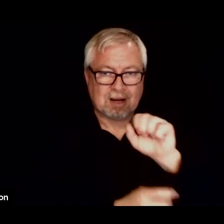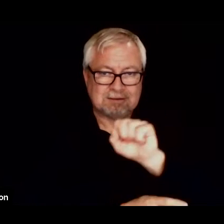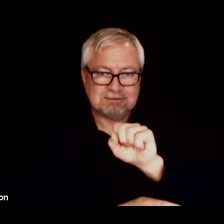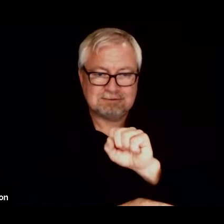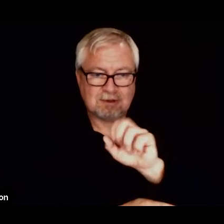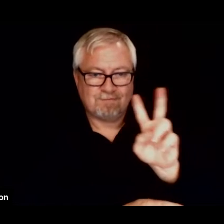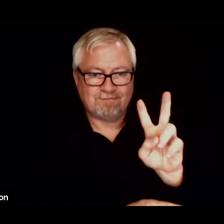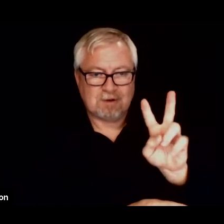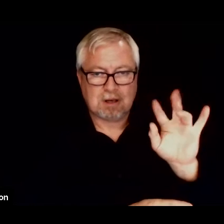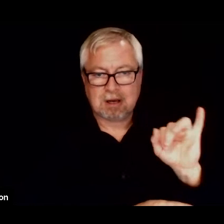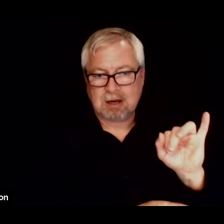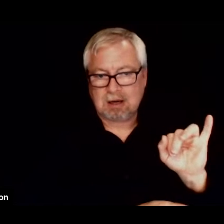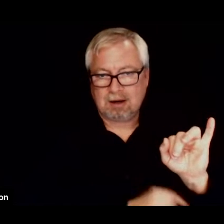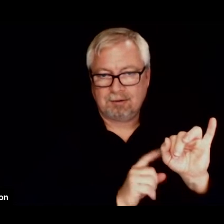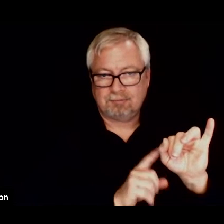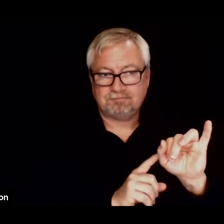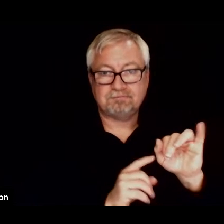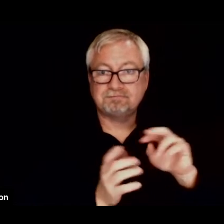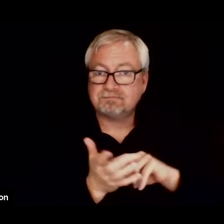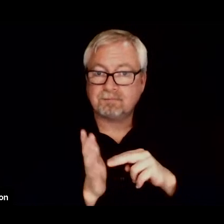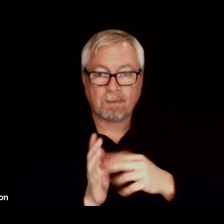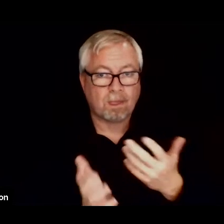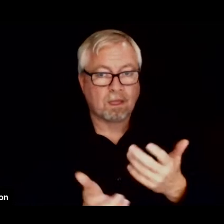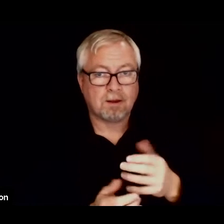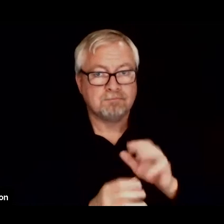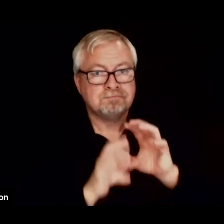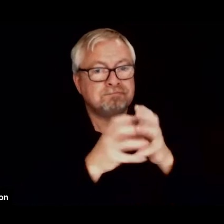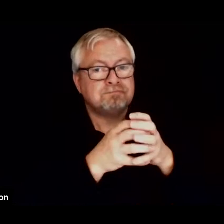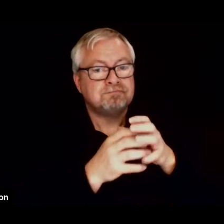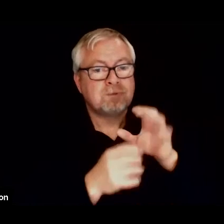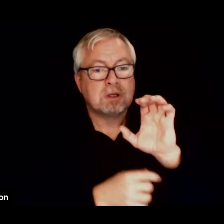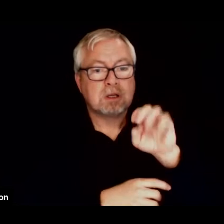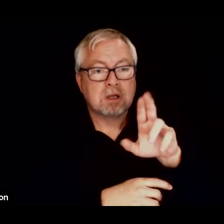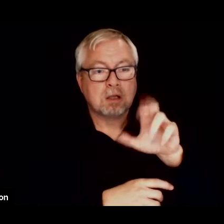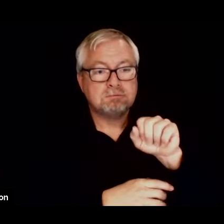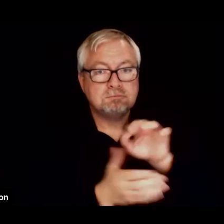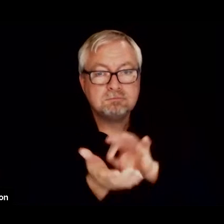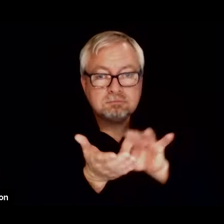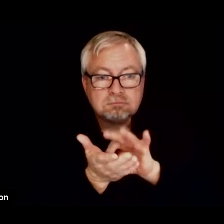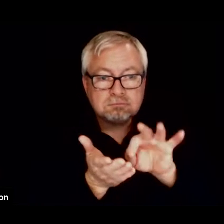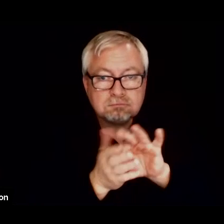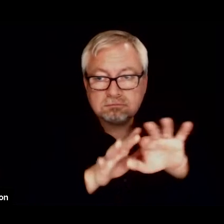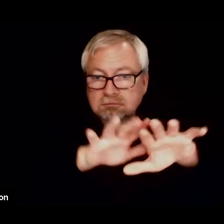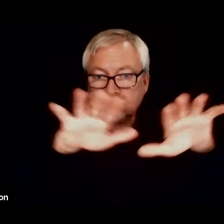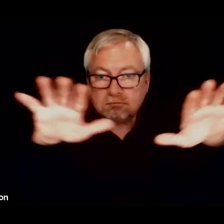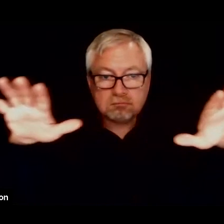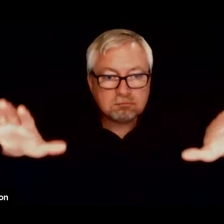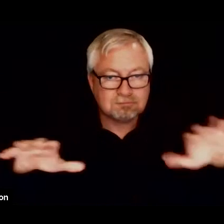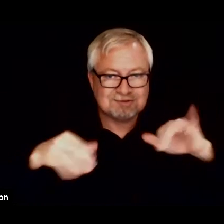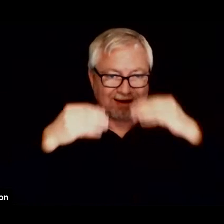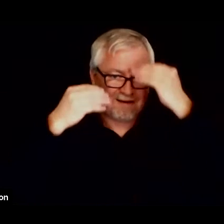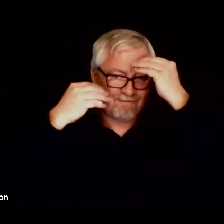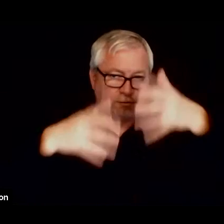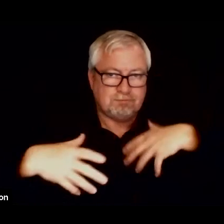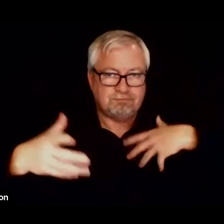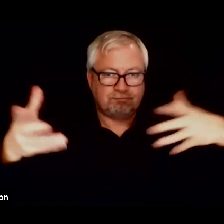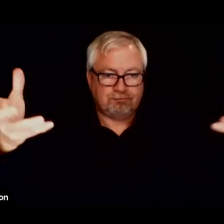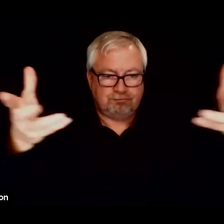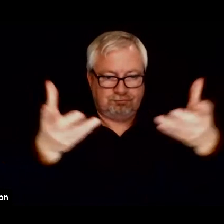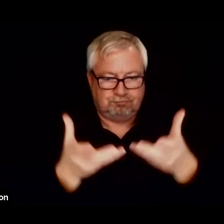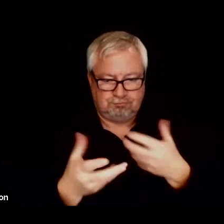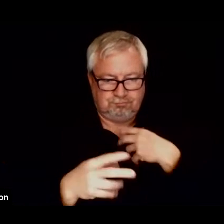information that's collected and um uses those to identify census tracts and locations that